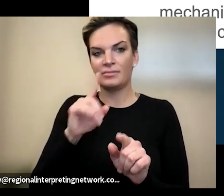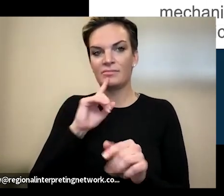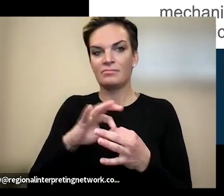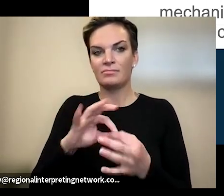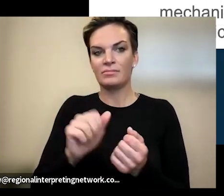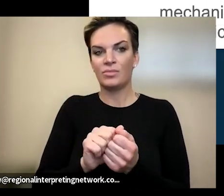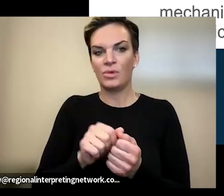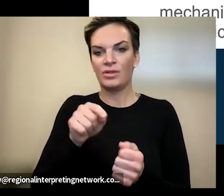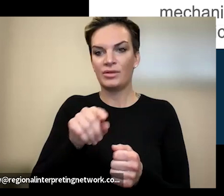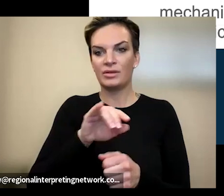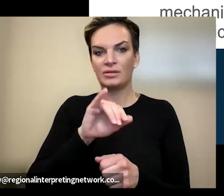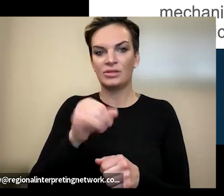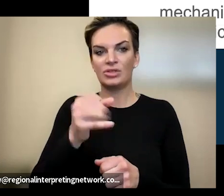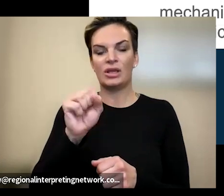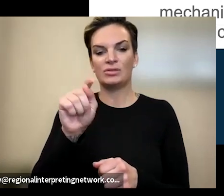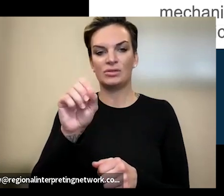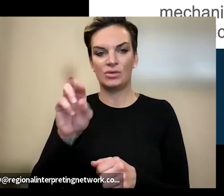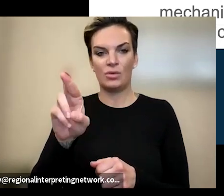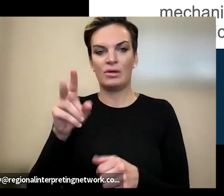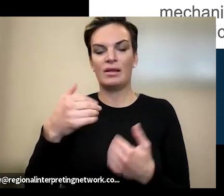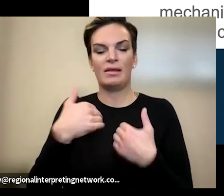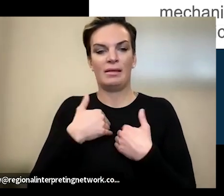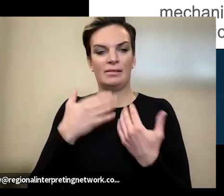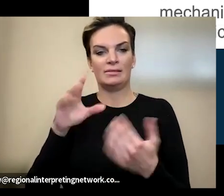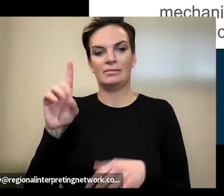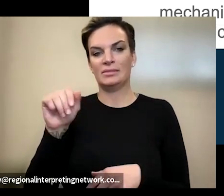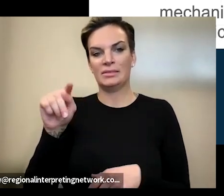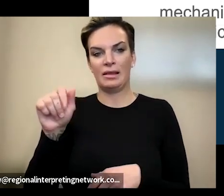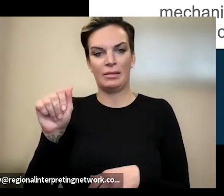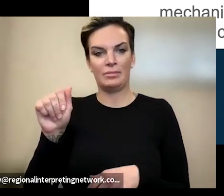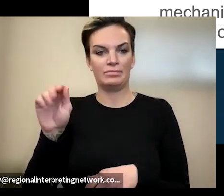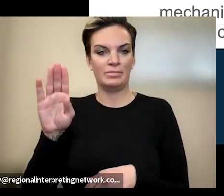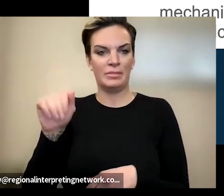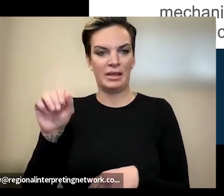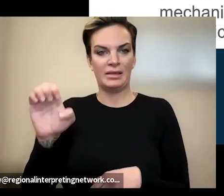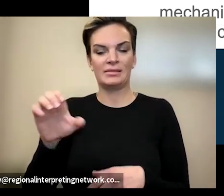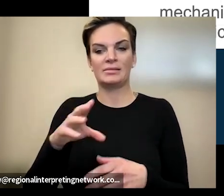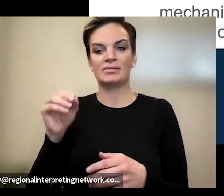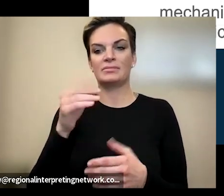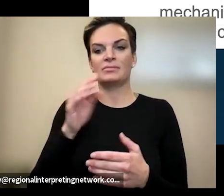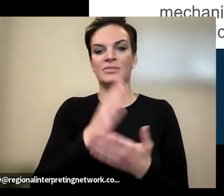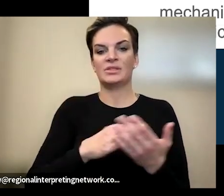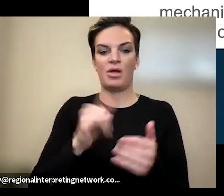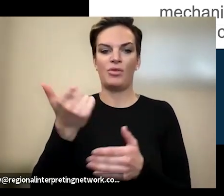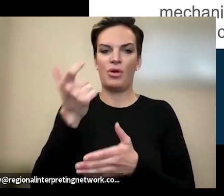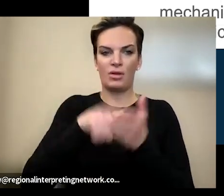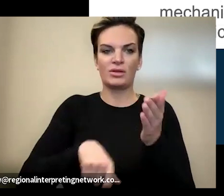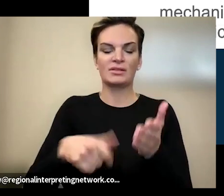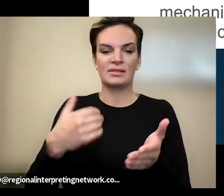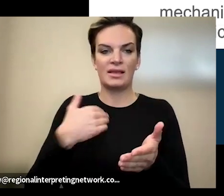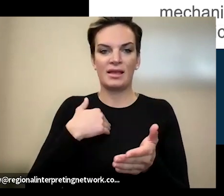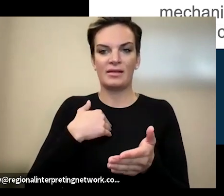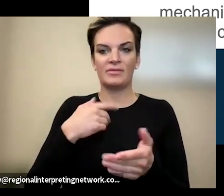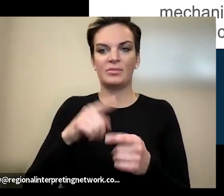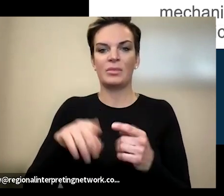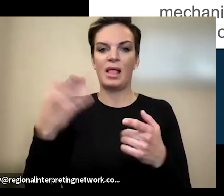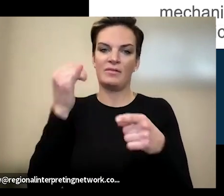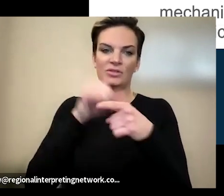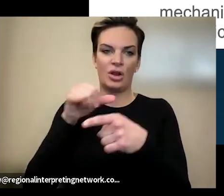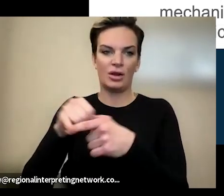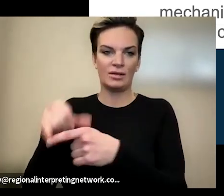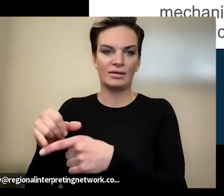has a database on this. NIH also includes articles, they're jargony, but I think,